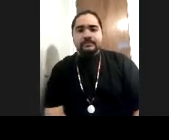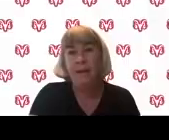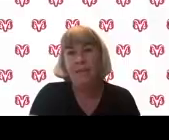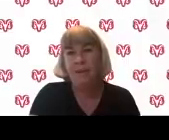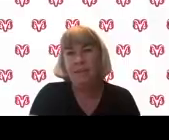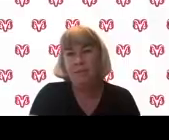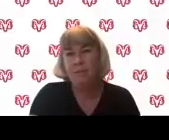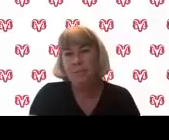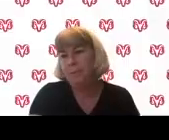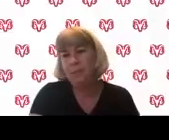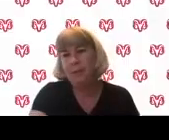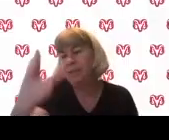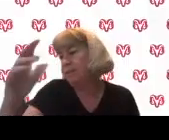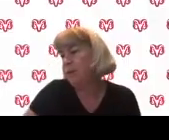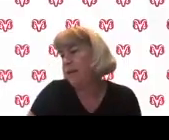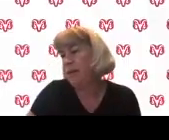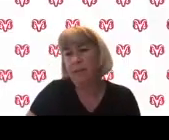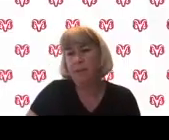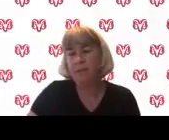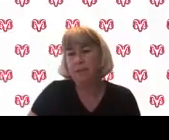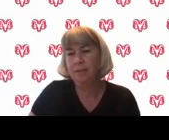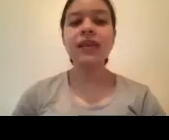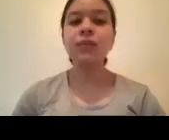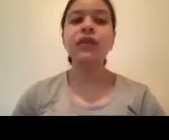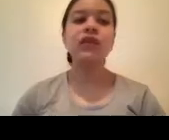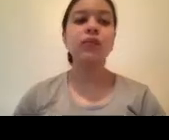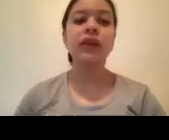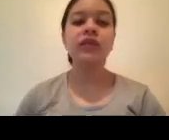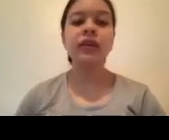Yeah. That idea of multiple perspectives. Go ahead, Natalie. I think once you really start